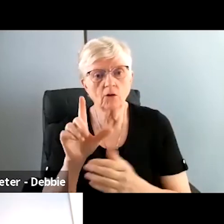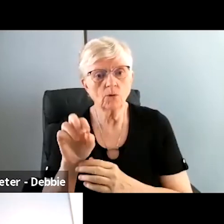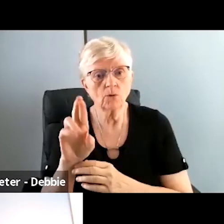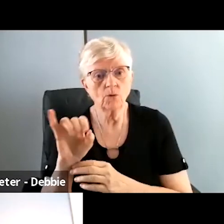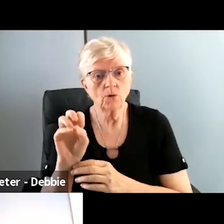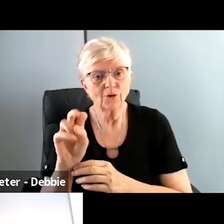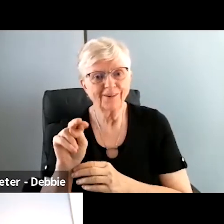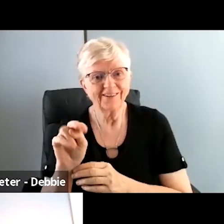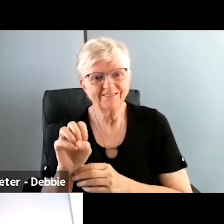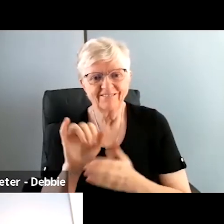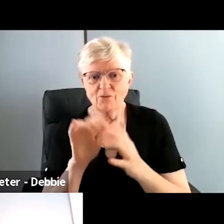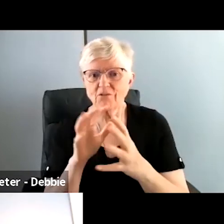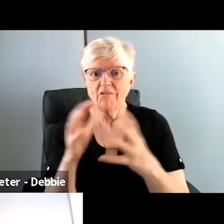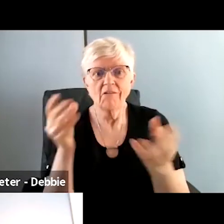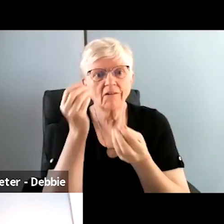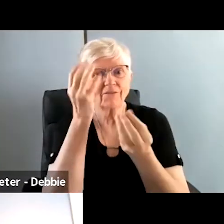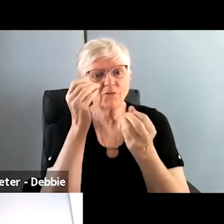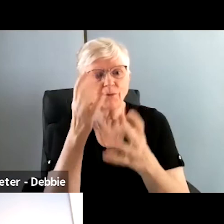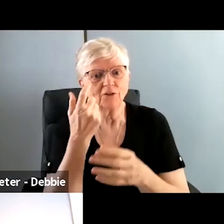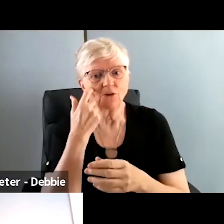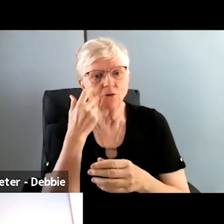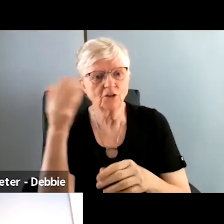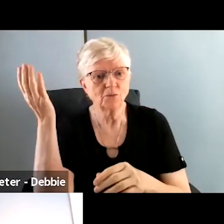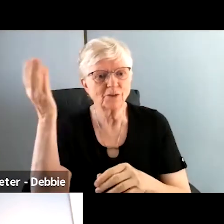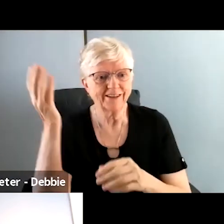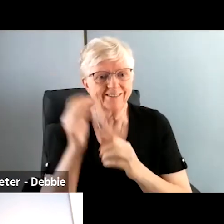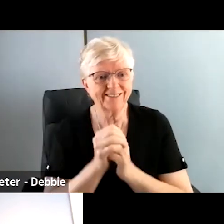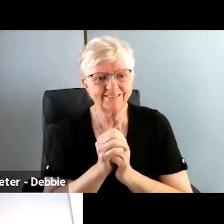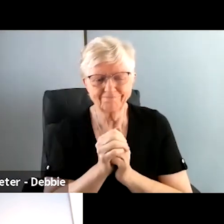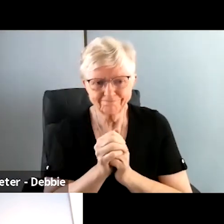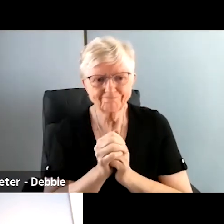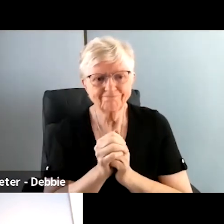THANK YOU. >> THANK YOU, BRENDA